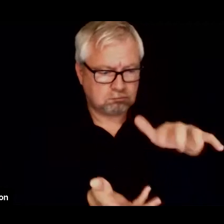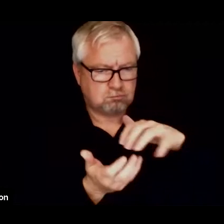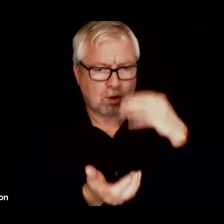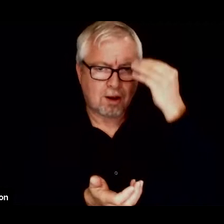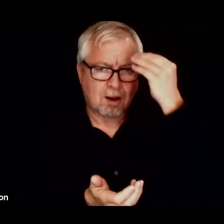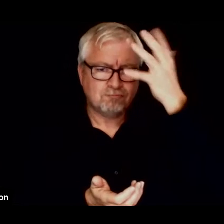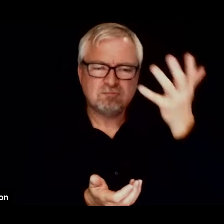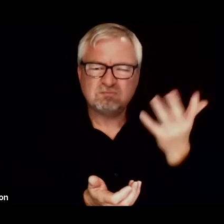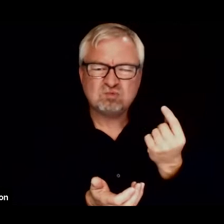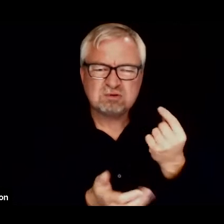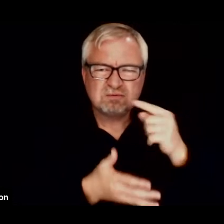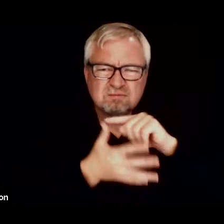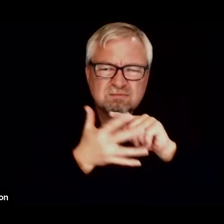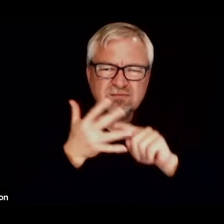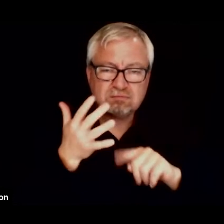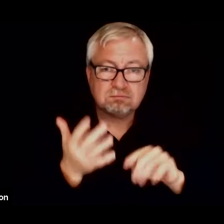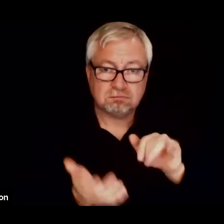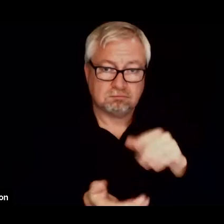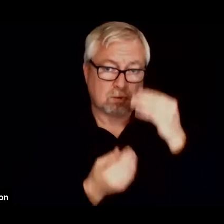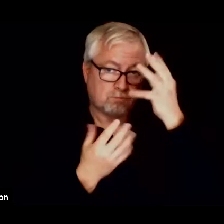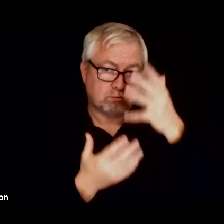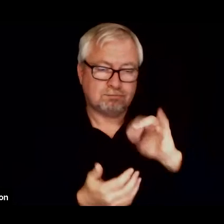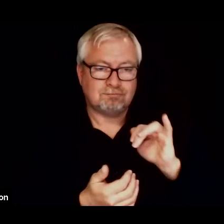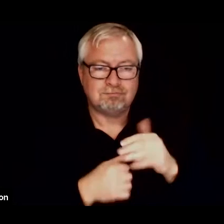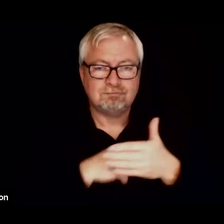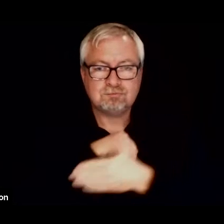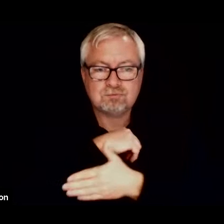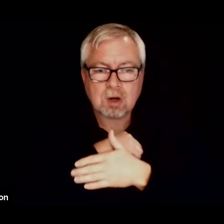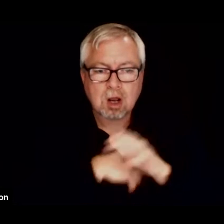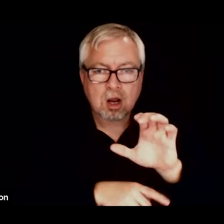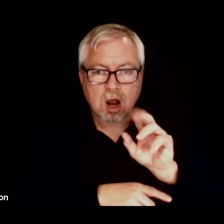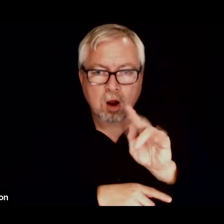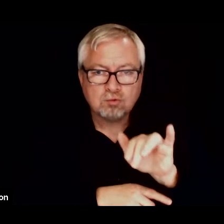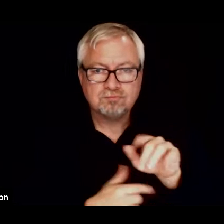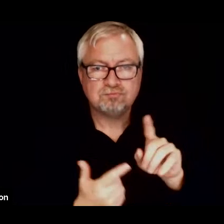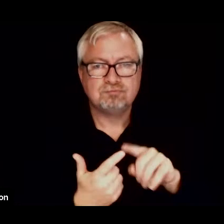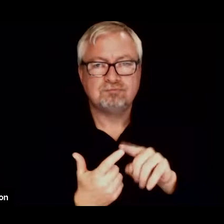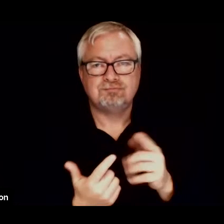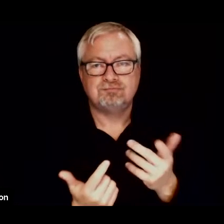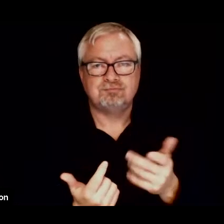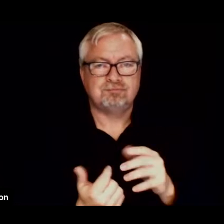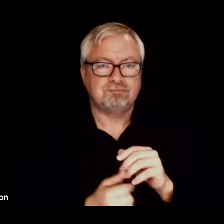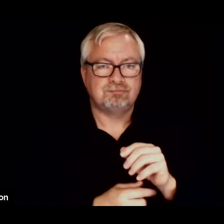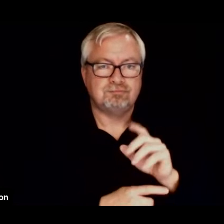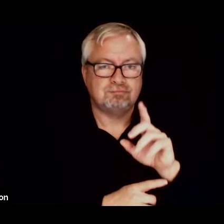county and date of birth with the cdc in terms of you know personal identifiers so that